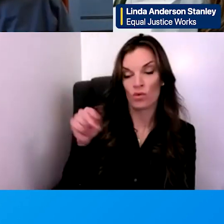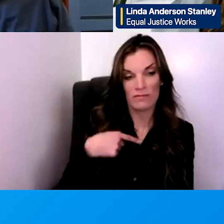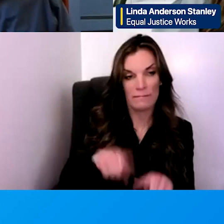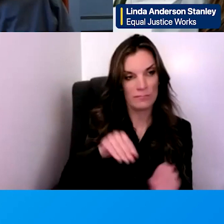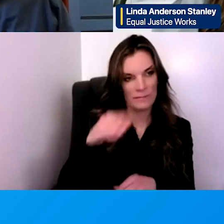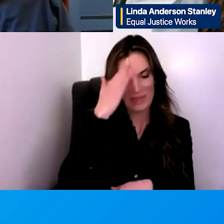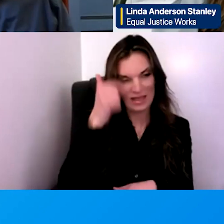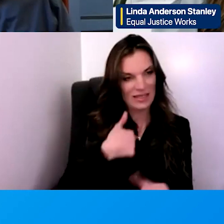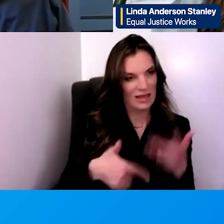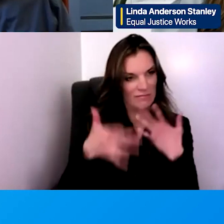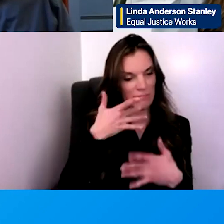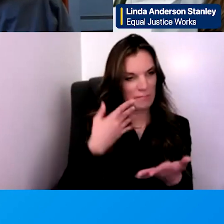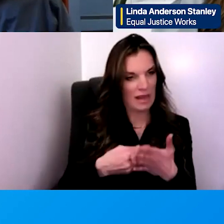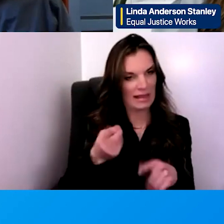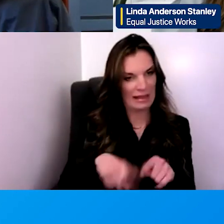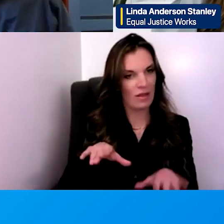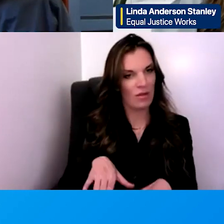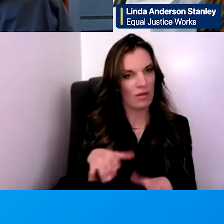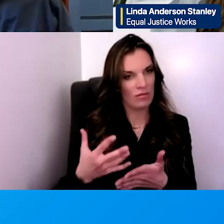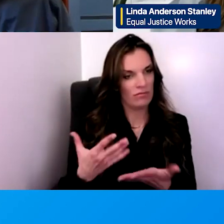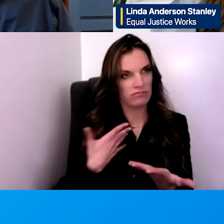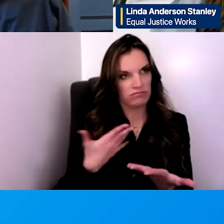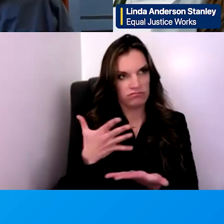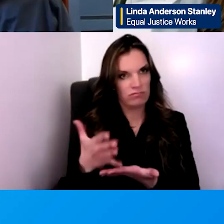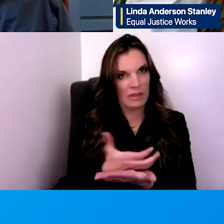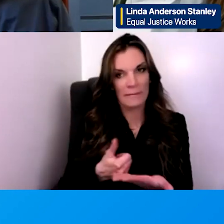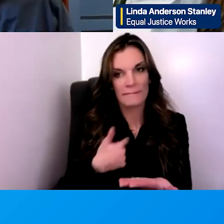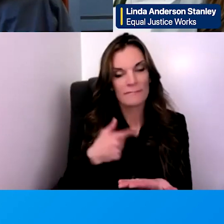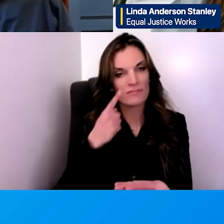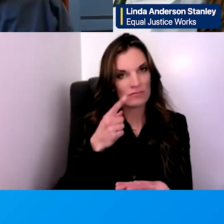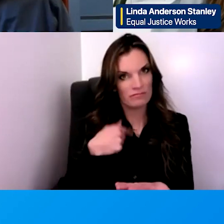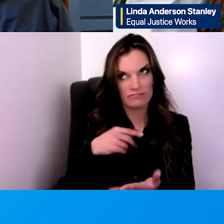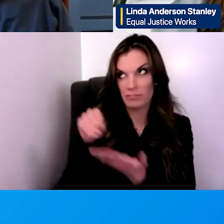reasonable response from low income FEMA applicants. And those individuals living with disabilities who have